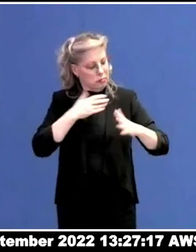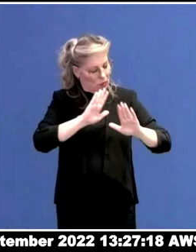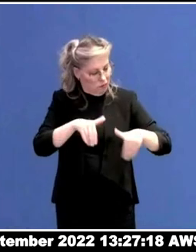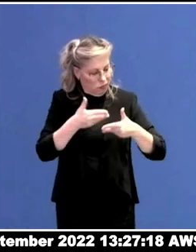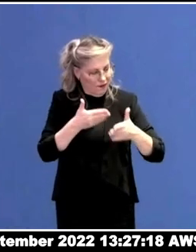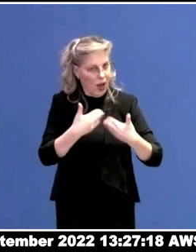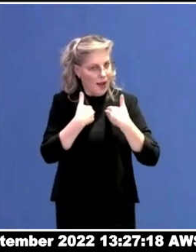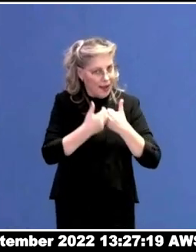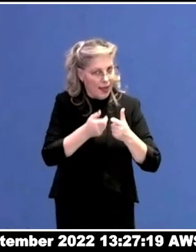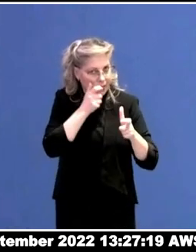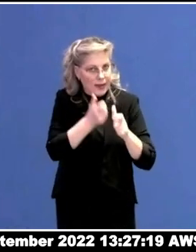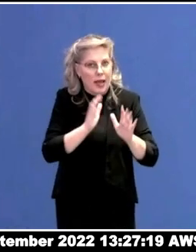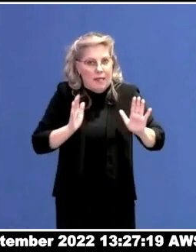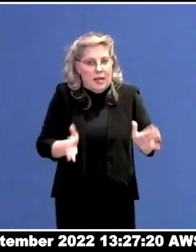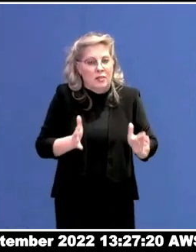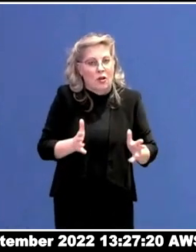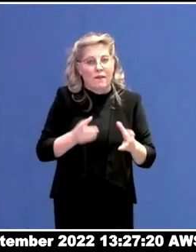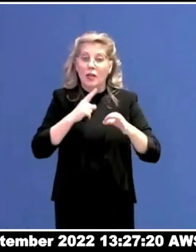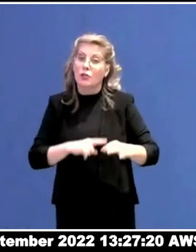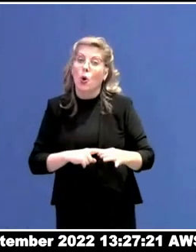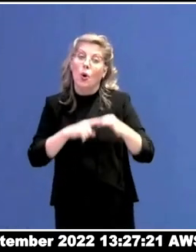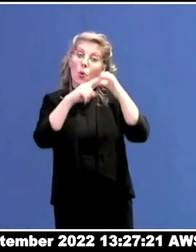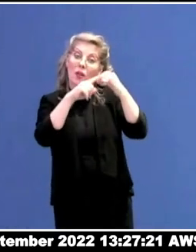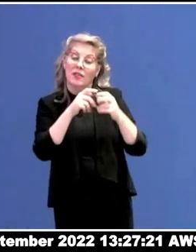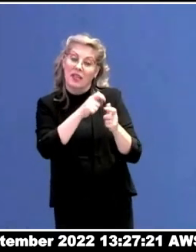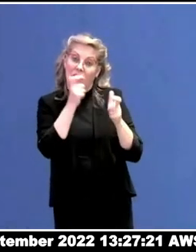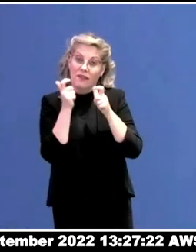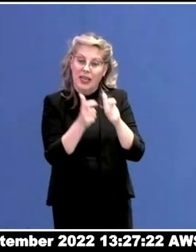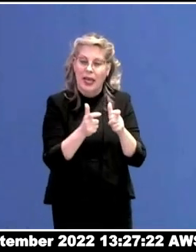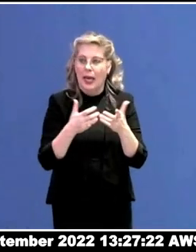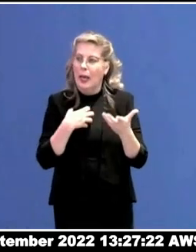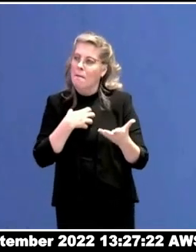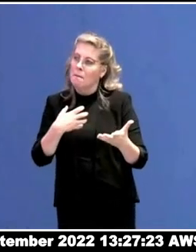most importantly the quality of care is much closer and more comparable to community